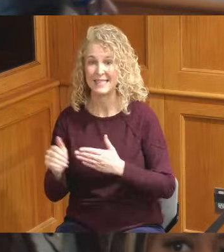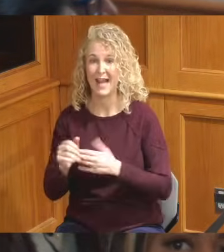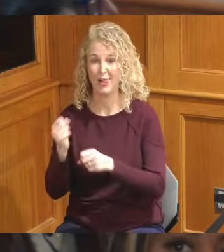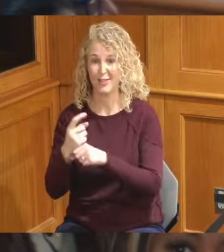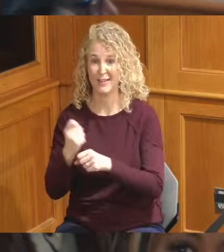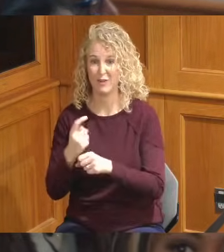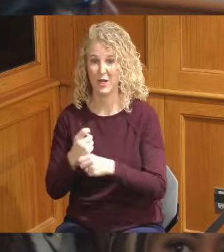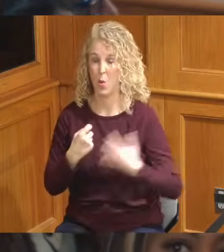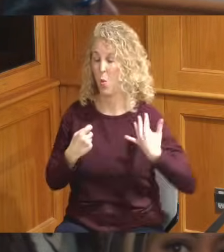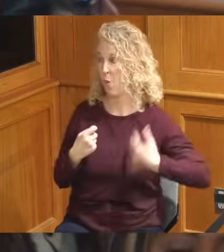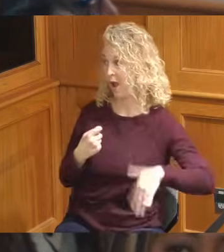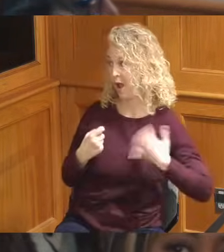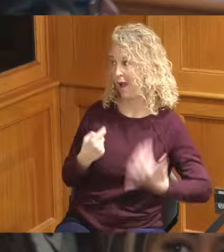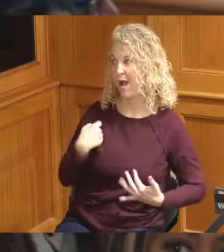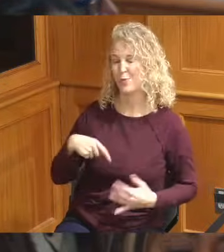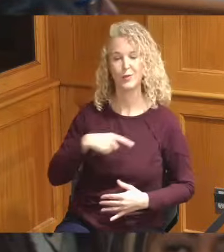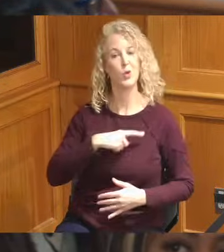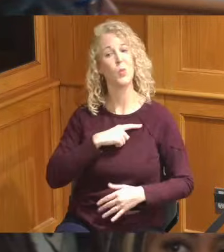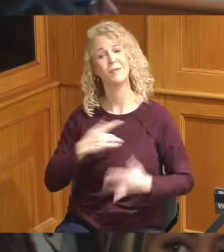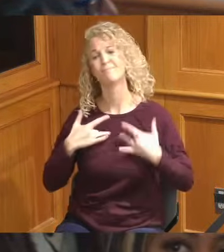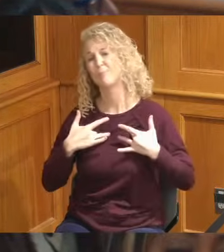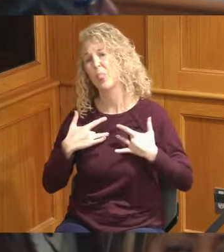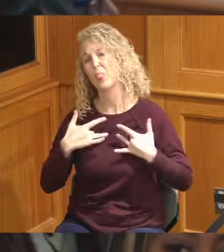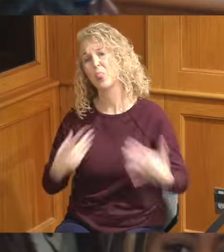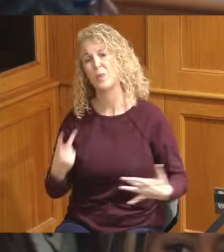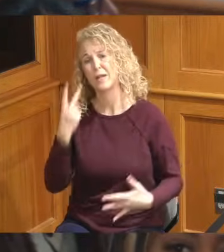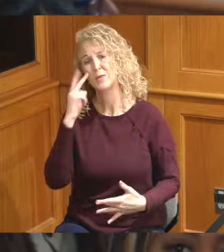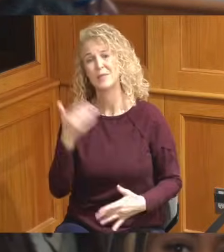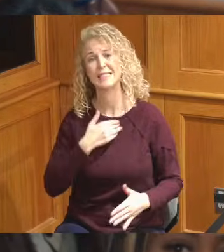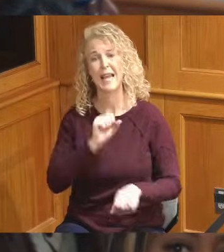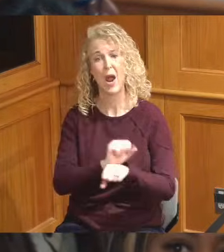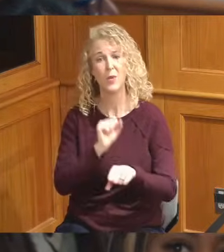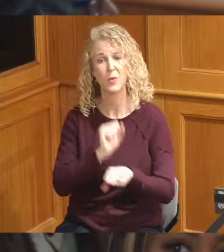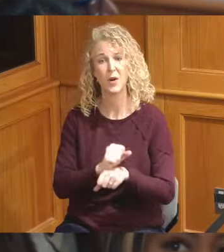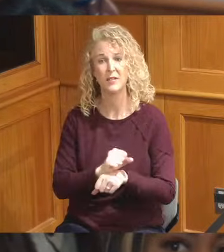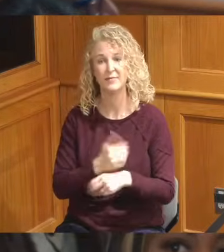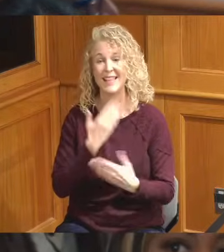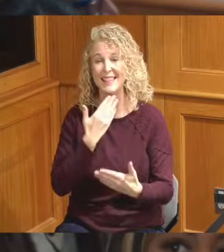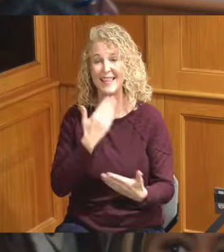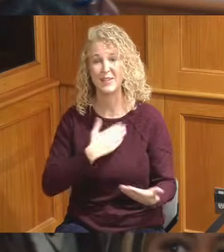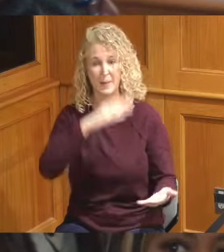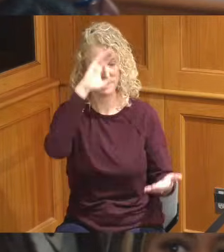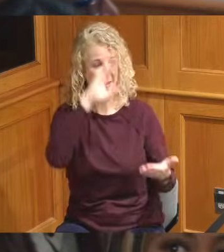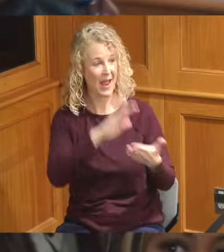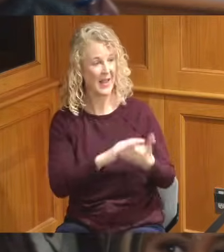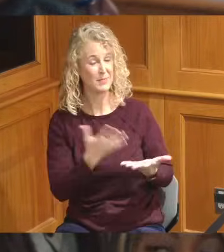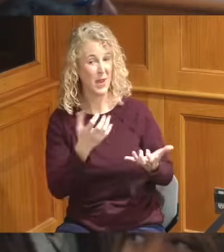So, we're pleased at the work of Cincinnati State. Thank you. I have my husband to stand